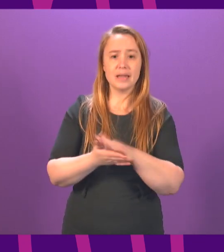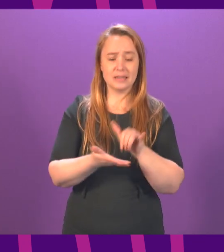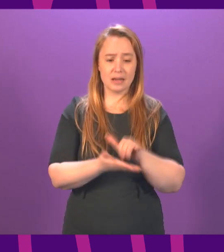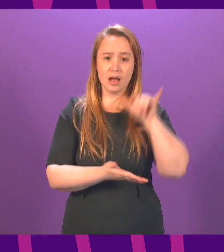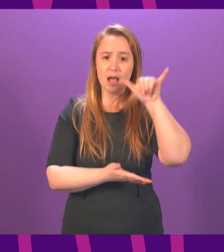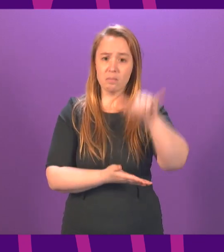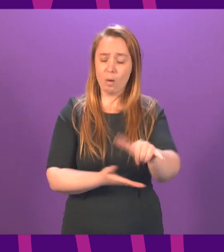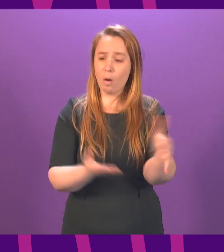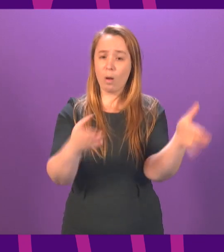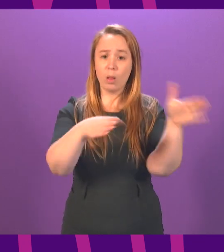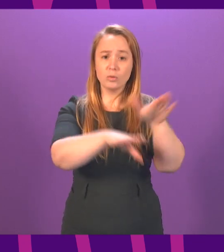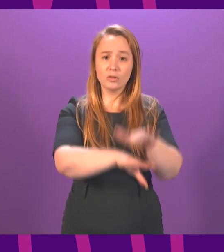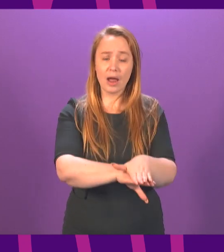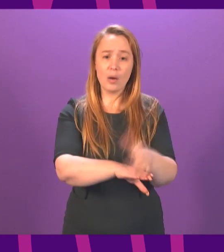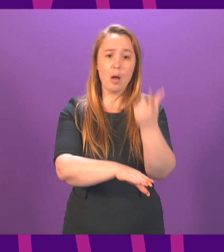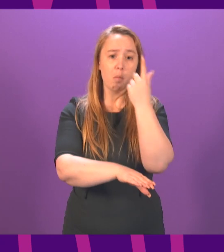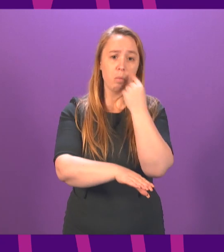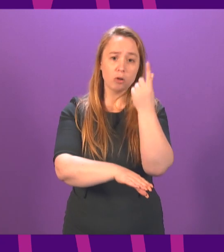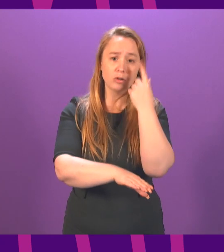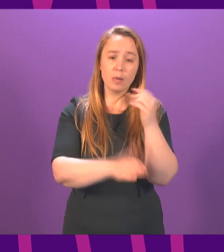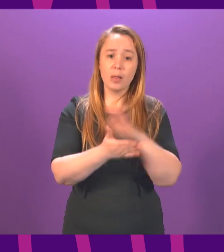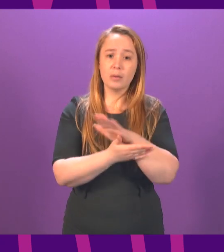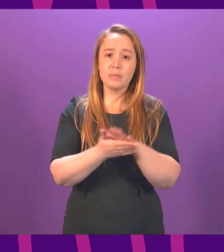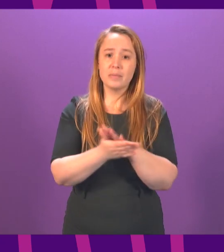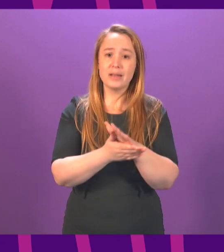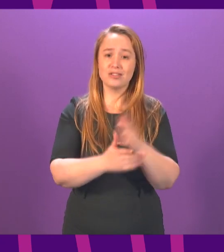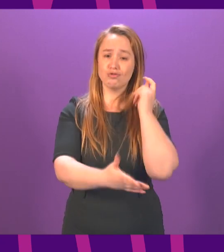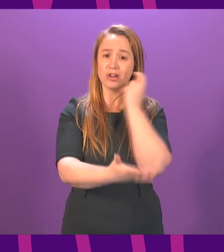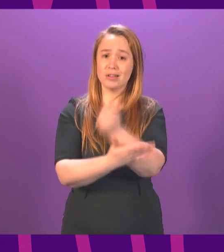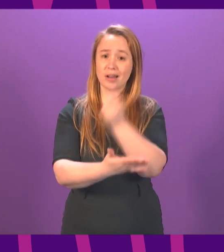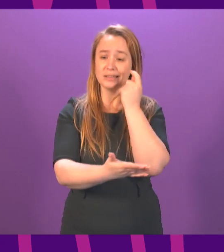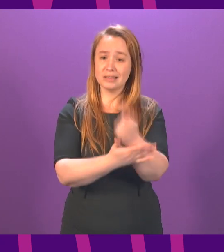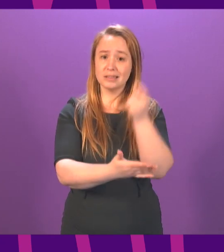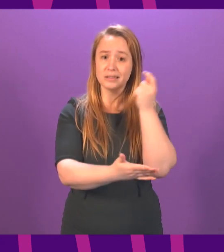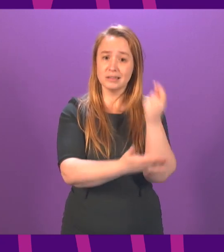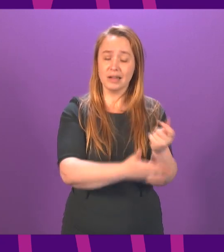signalled that it could well lead to further unplanned redundancies in my constituency. The